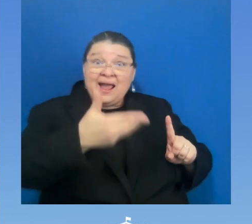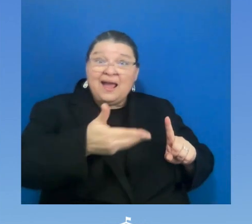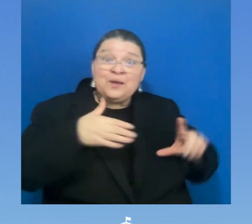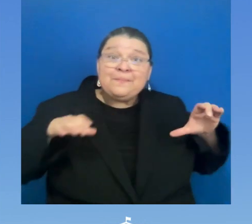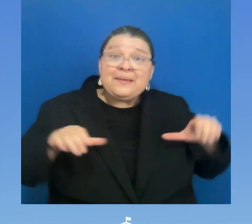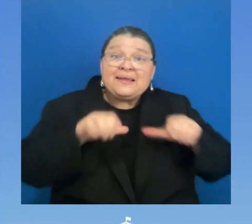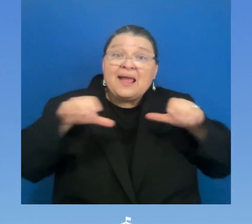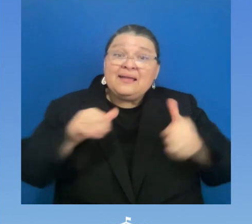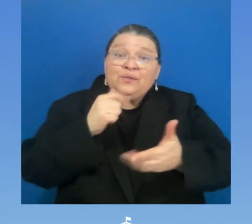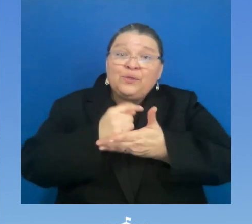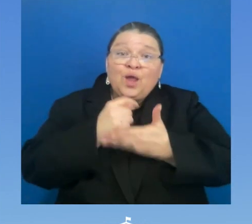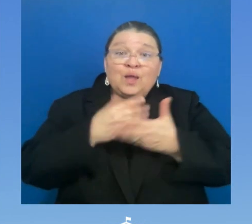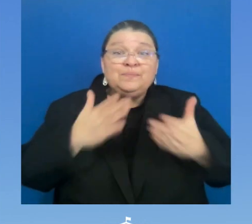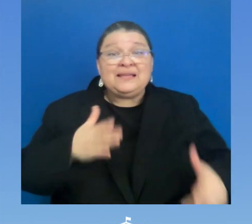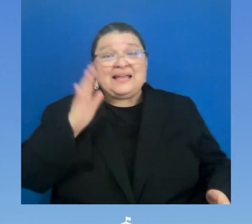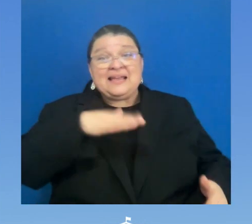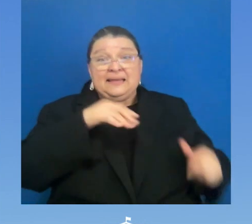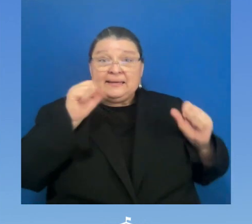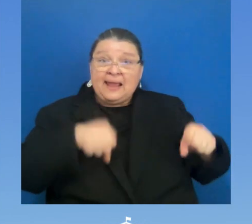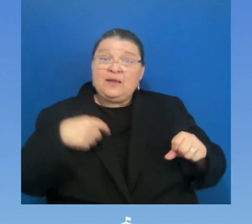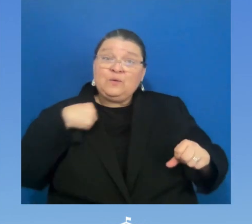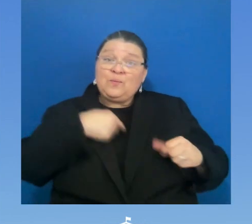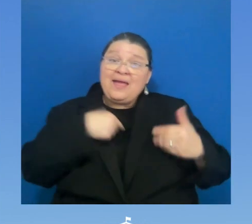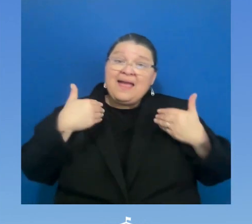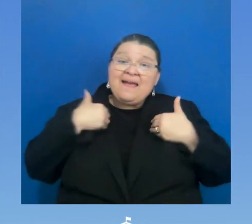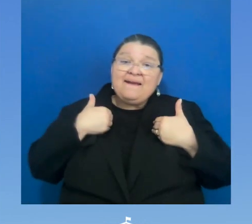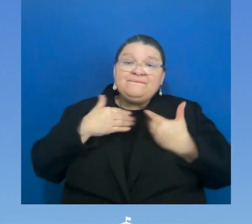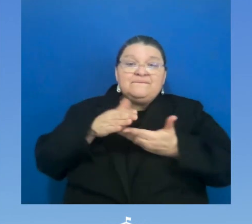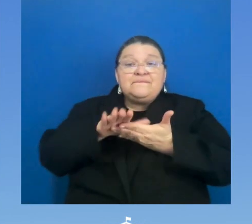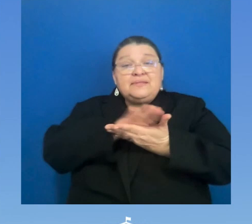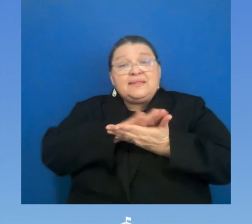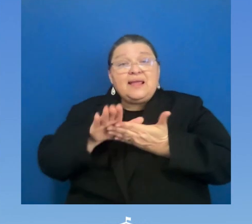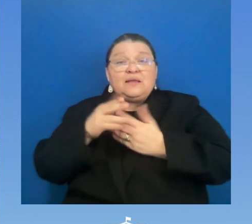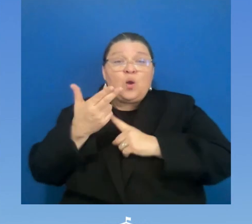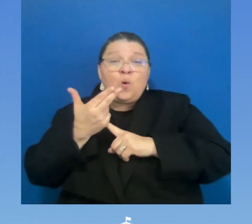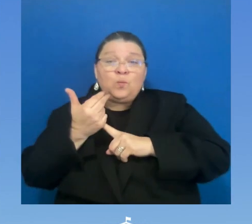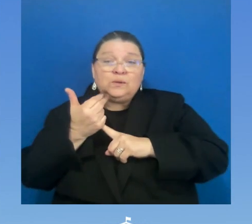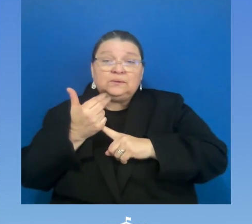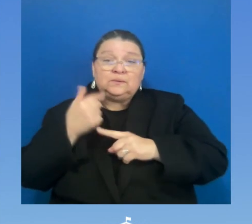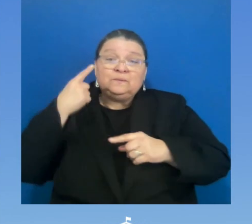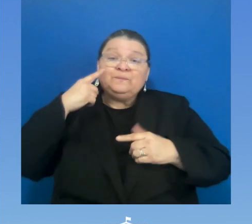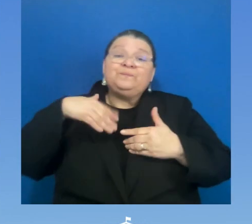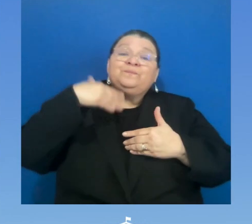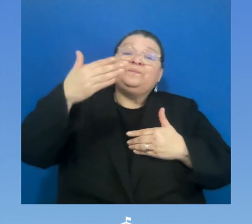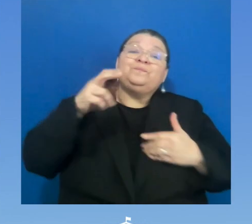I mean, just the basics that you start to hear about, and it festers a little bit more, and, you know, the little things become bigger things.